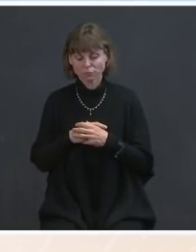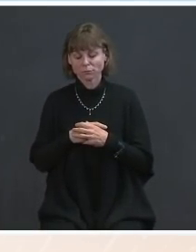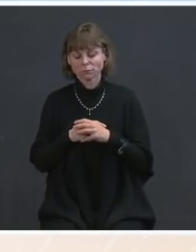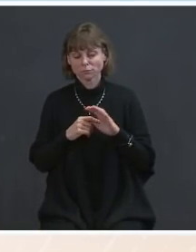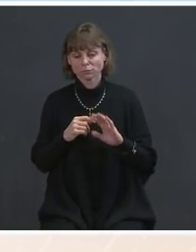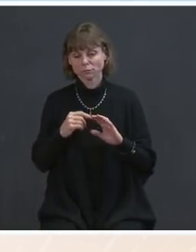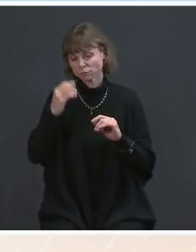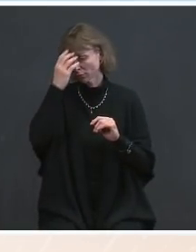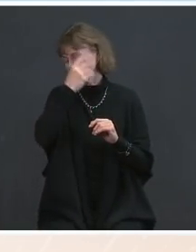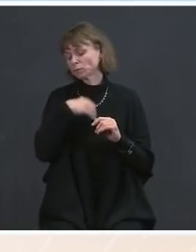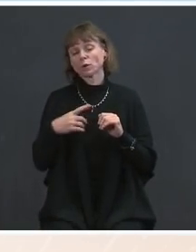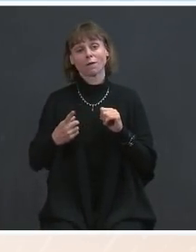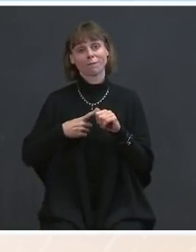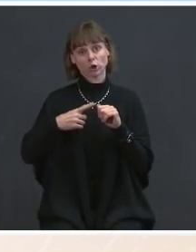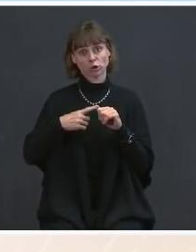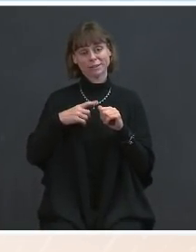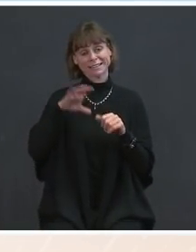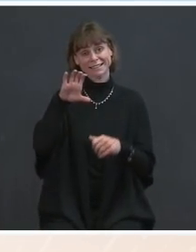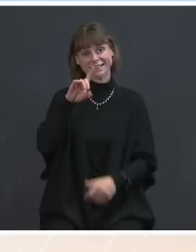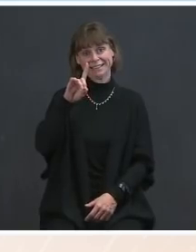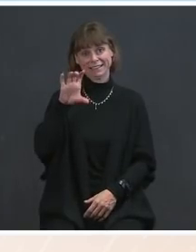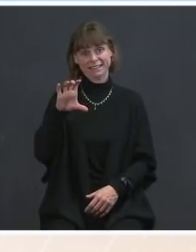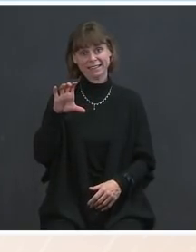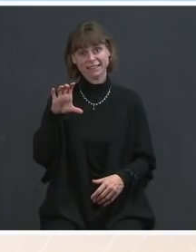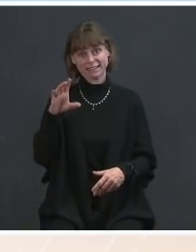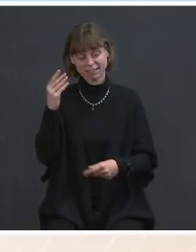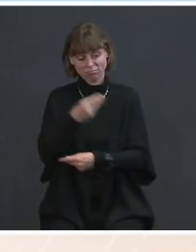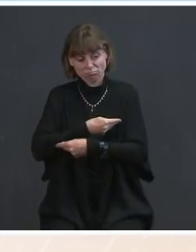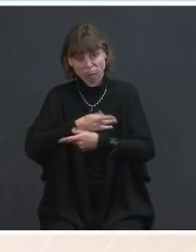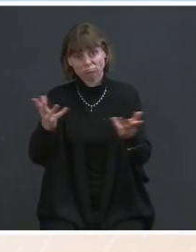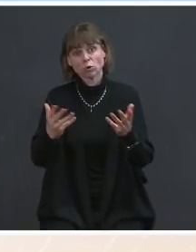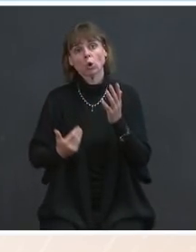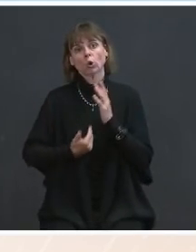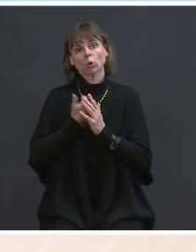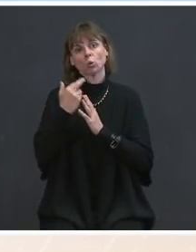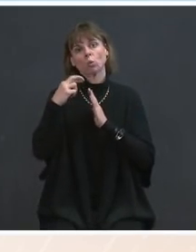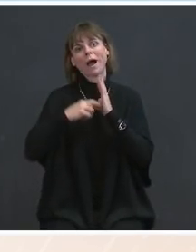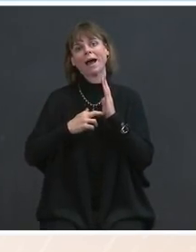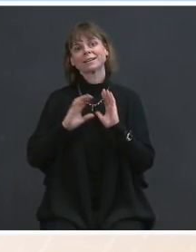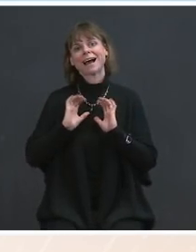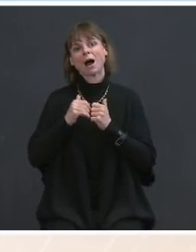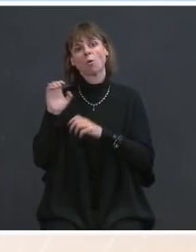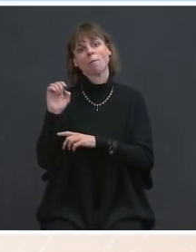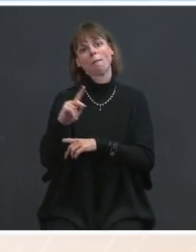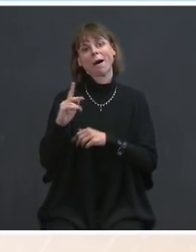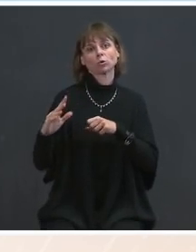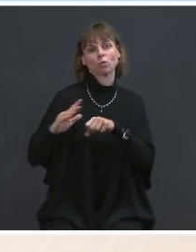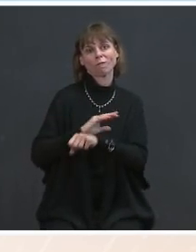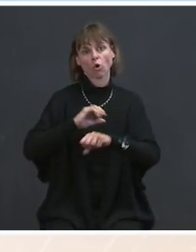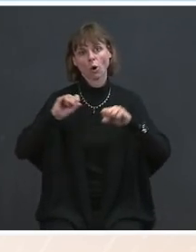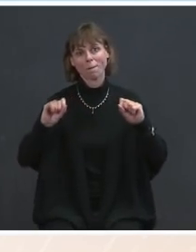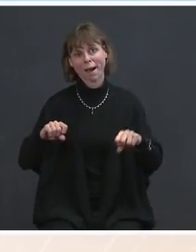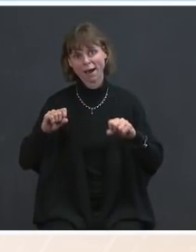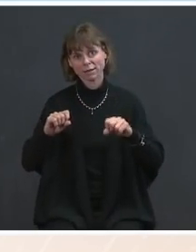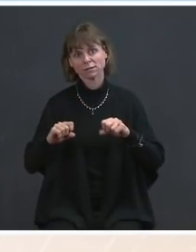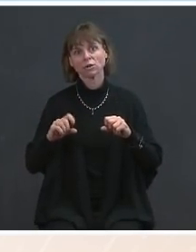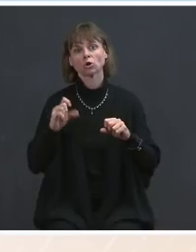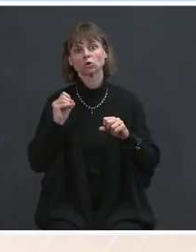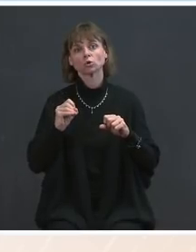but CDC has updated guidelines to return to full capacity. This will help expand capacity to move children more quickly out of CBP facilities.